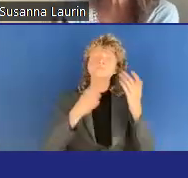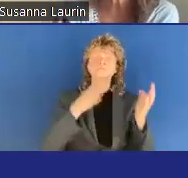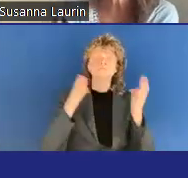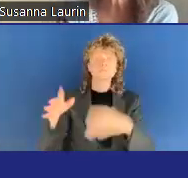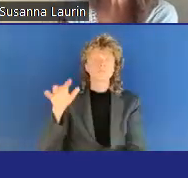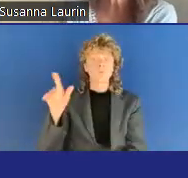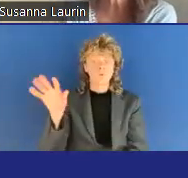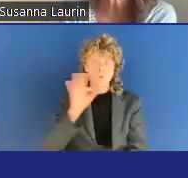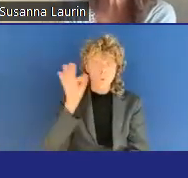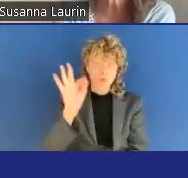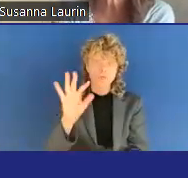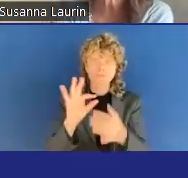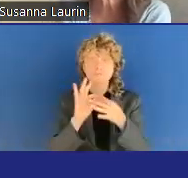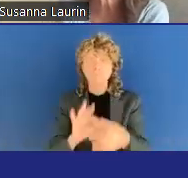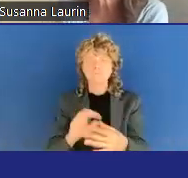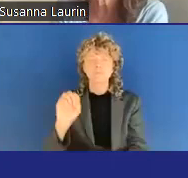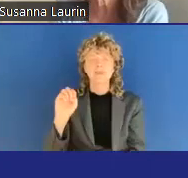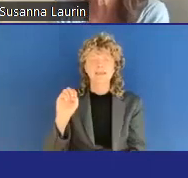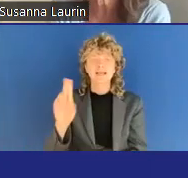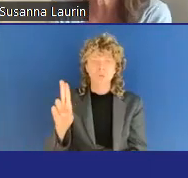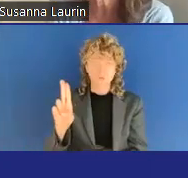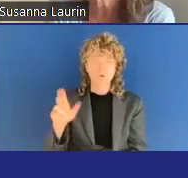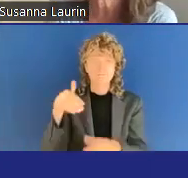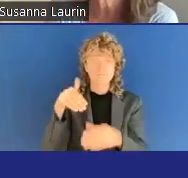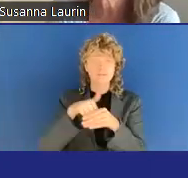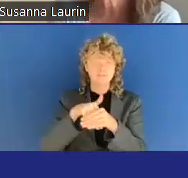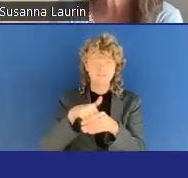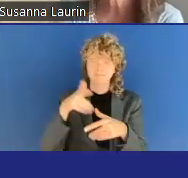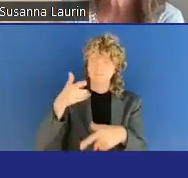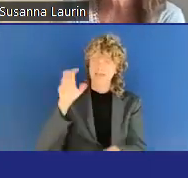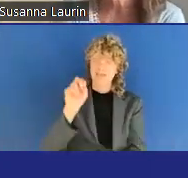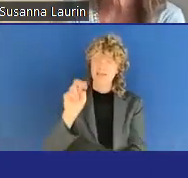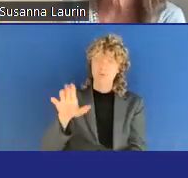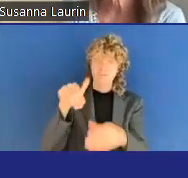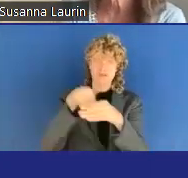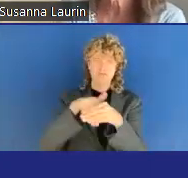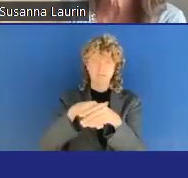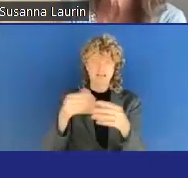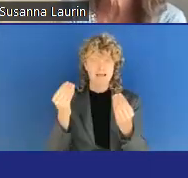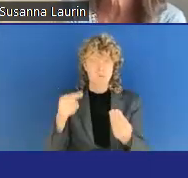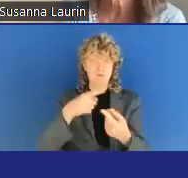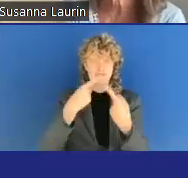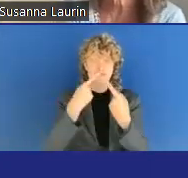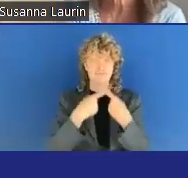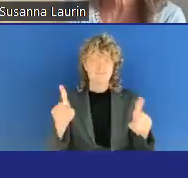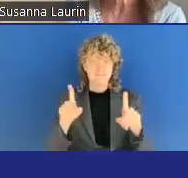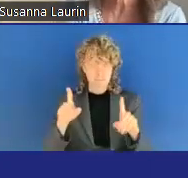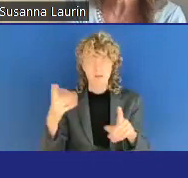be different, as a private sector CPACC with global corp and IAAP member, I'm interested in learning more and staying current with the EU.